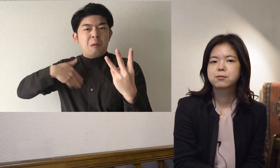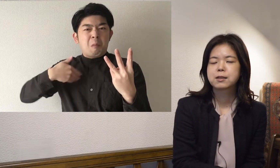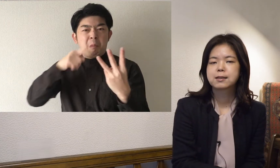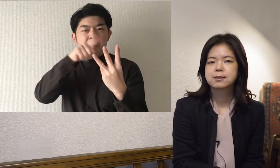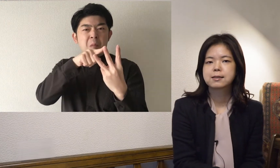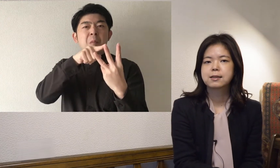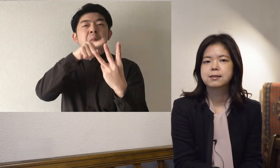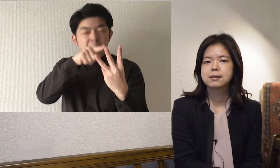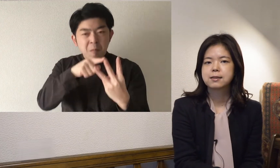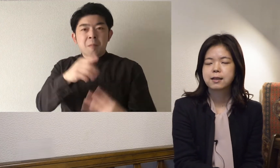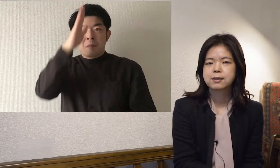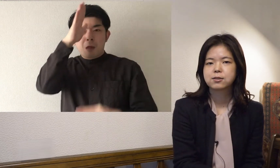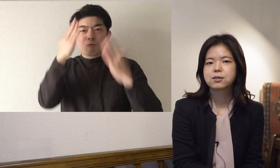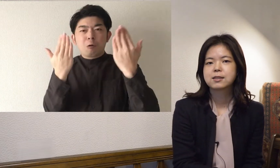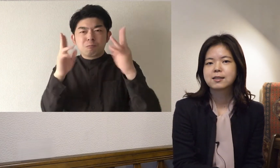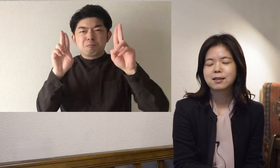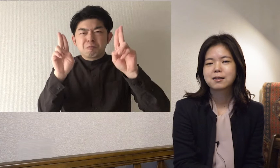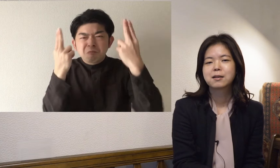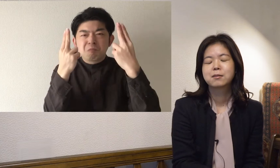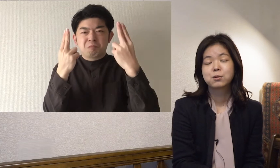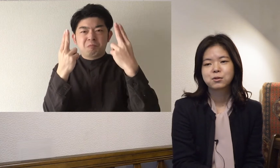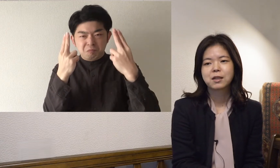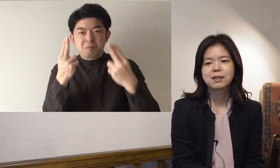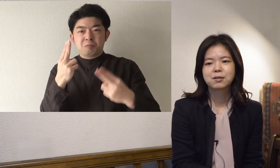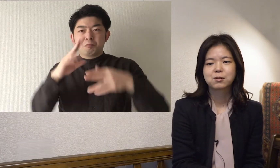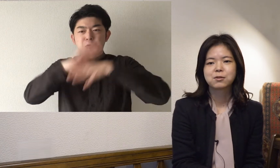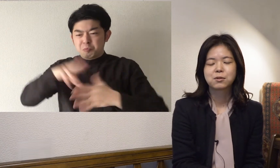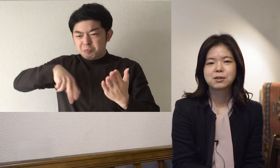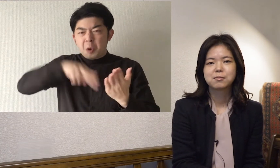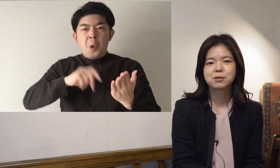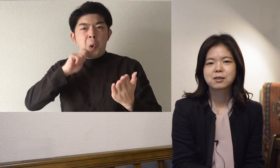The complicated issue in philosophy may hard to follow only from texts.